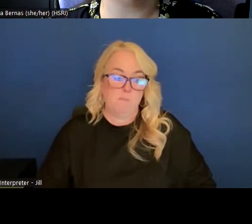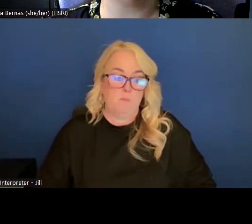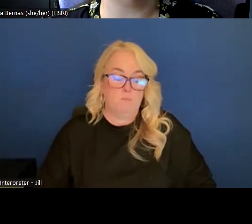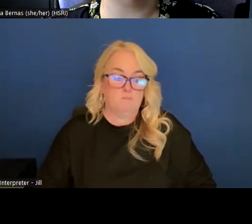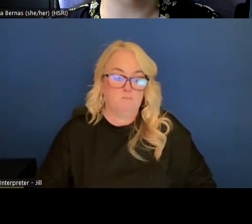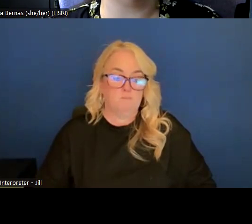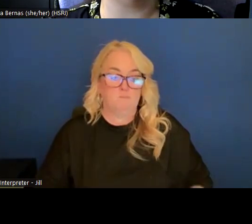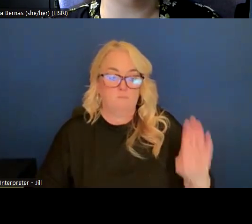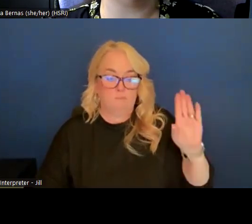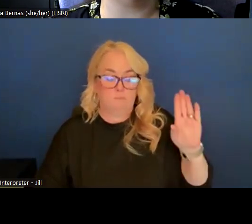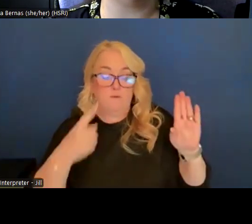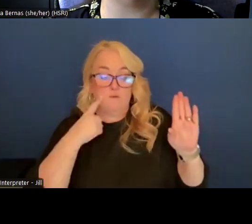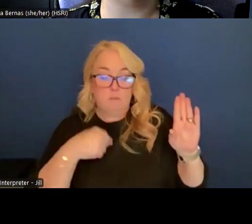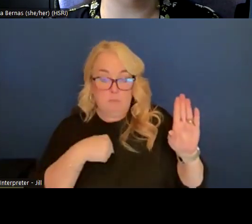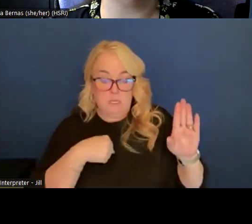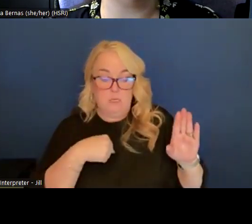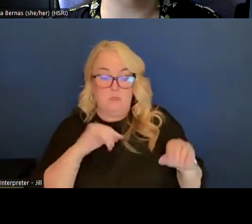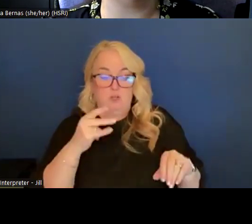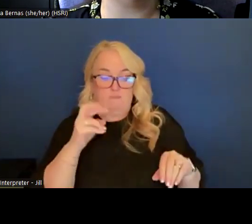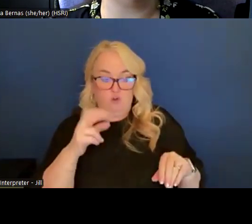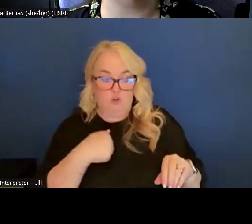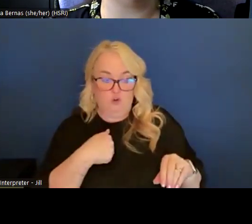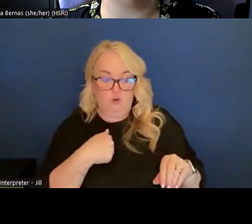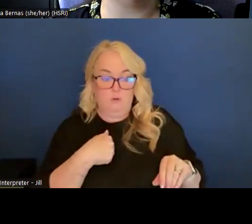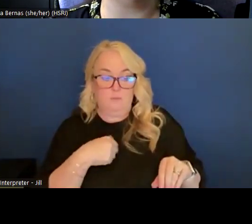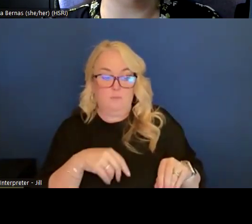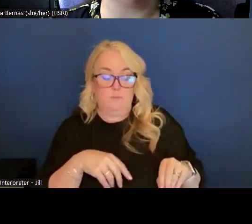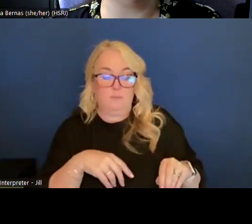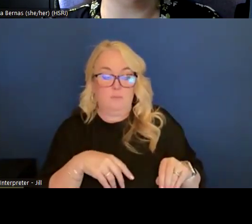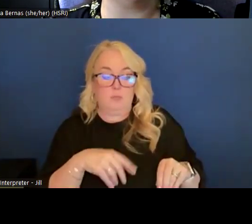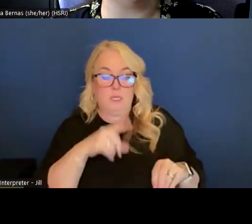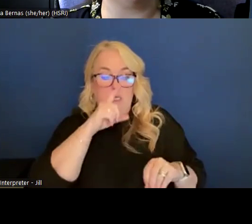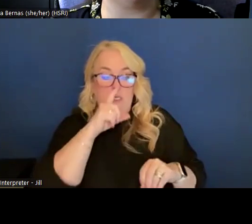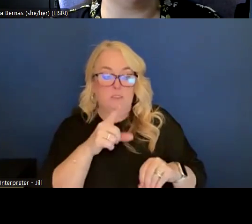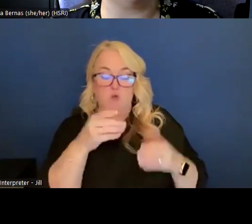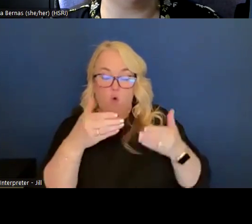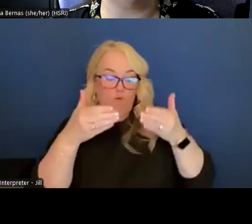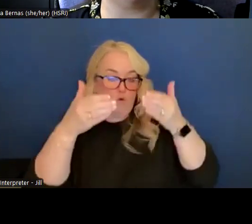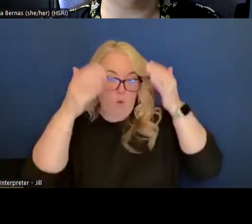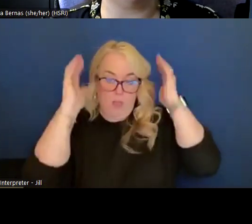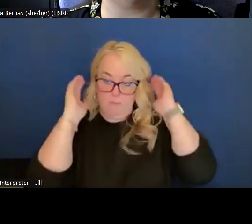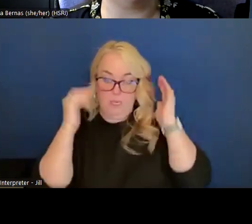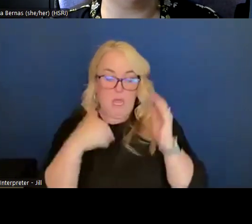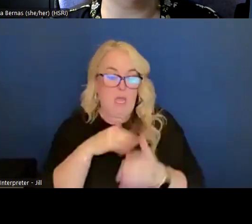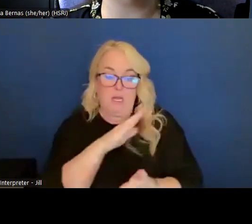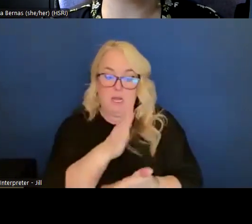Jennifer Kucera: For me, this is Jennifer Kucera, it was just really overwhelming, because I had never seen a waiver before.